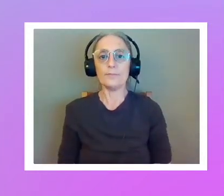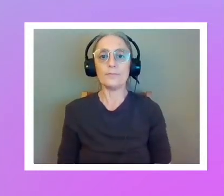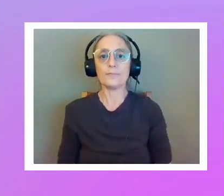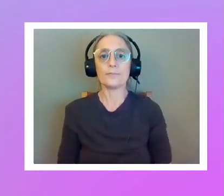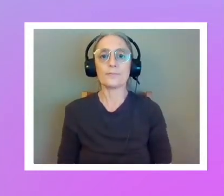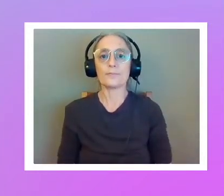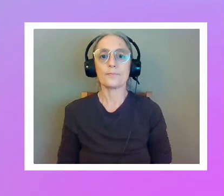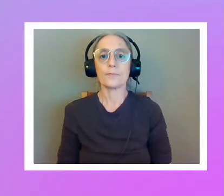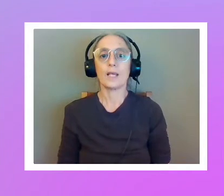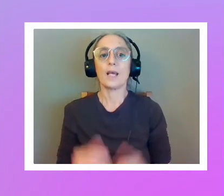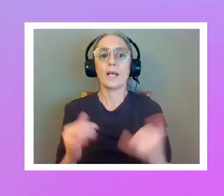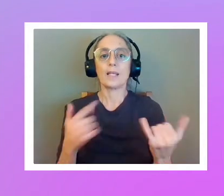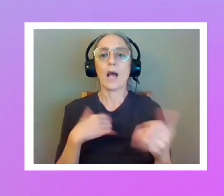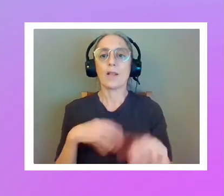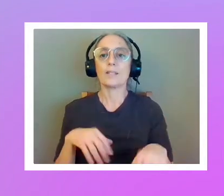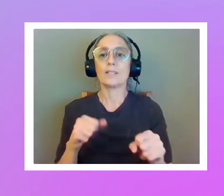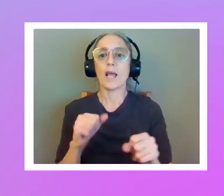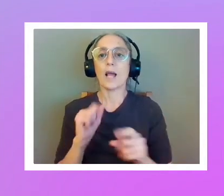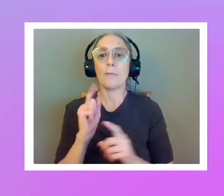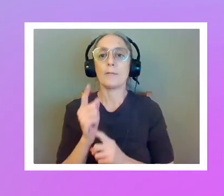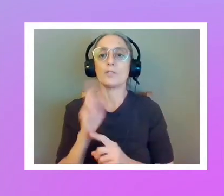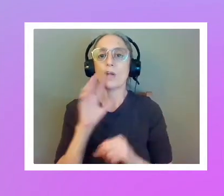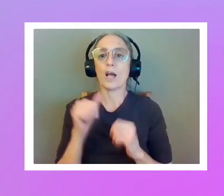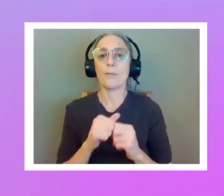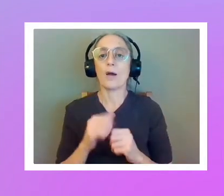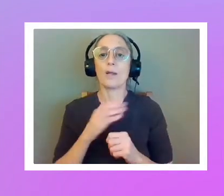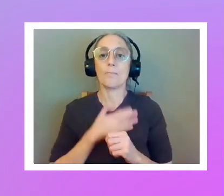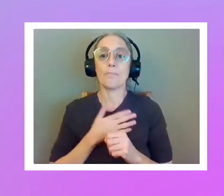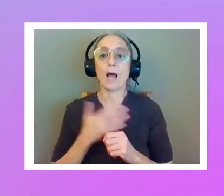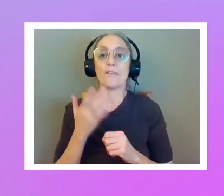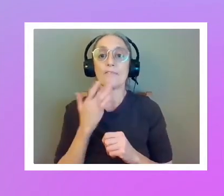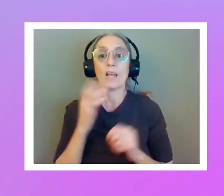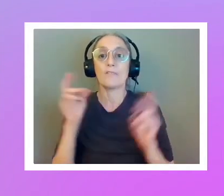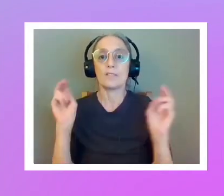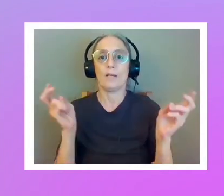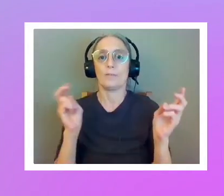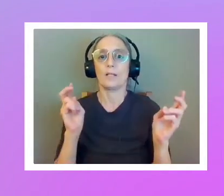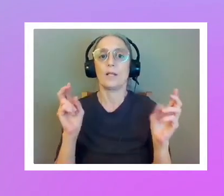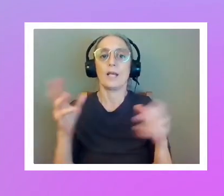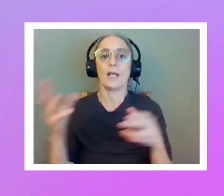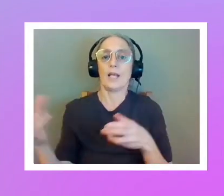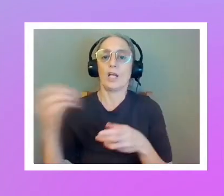Now let's take a minute to talk about my favorite subject inclusive content.